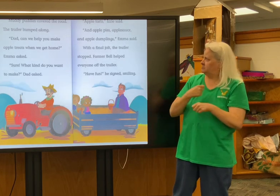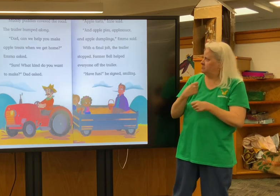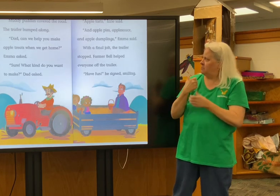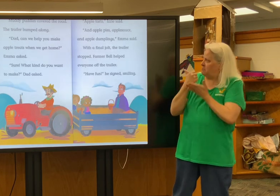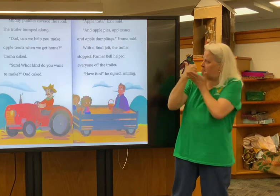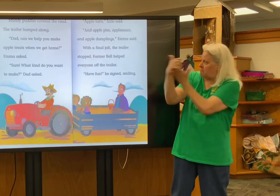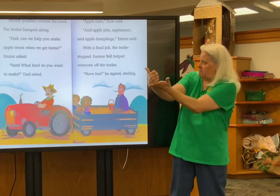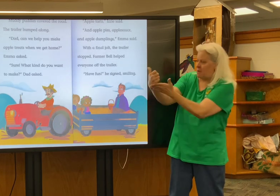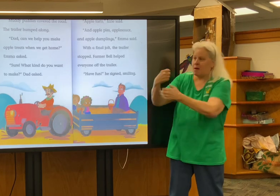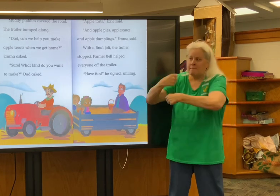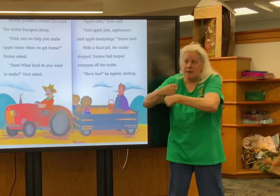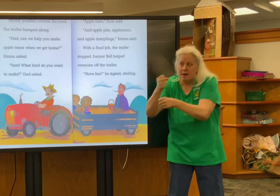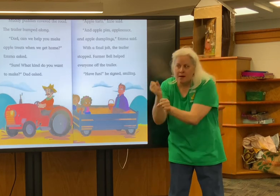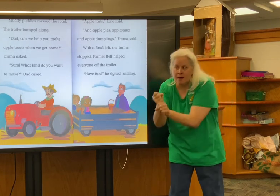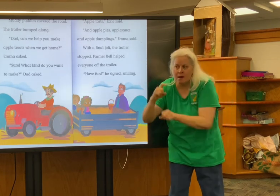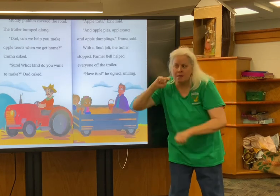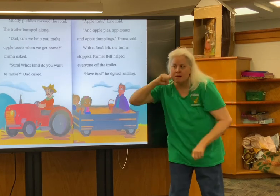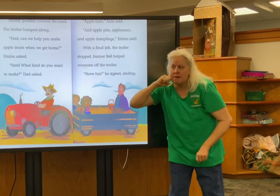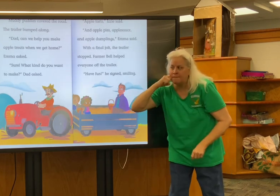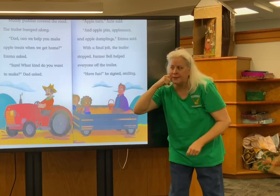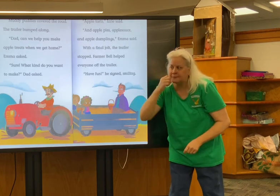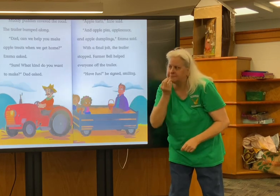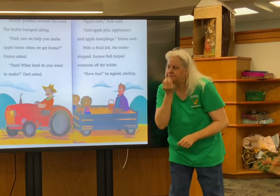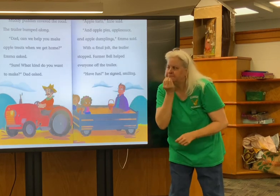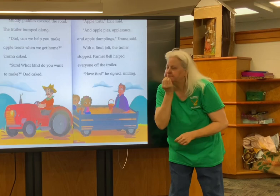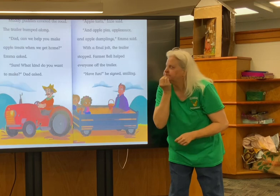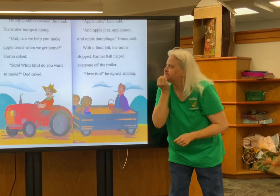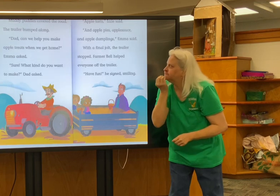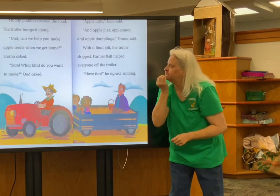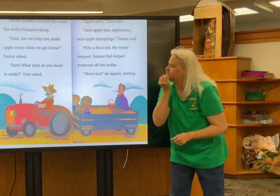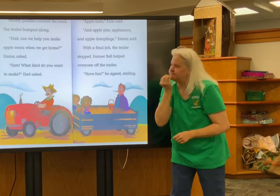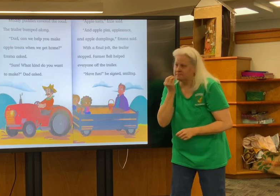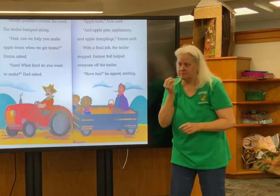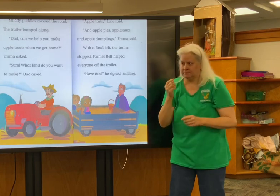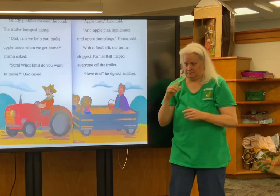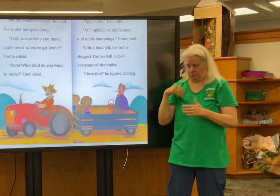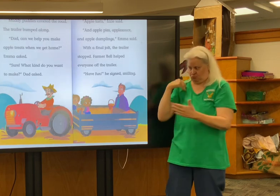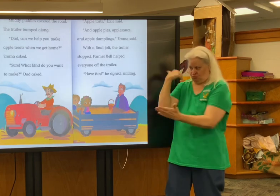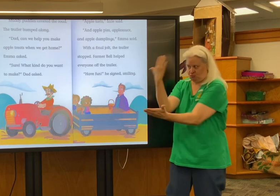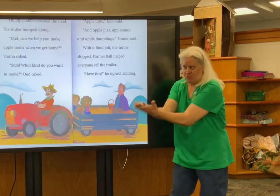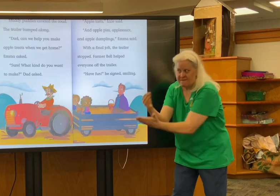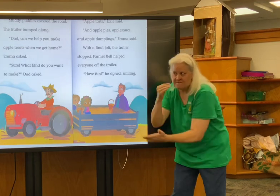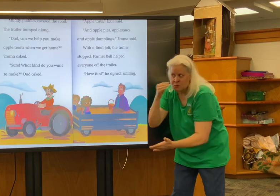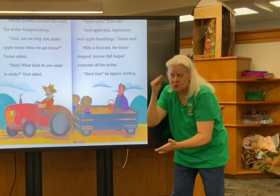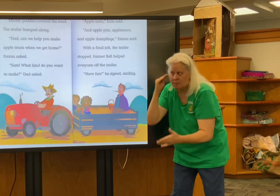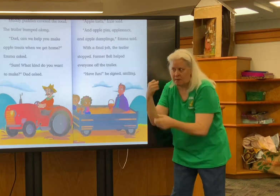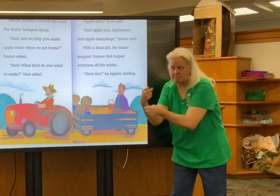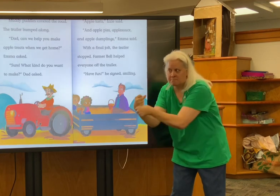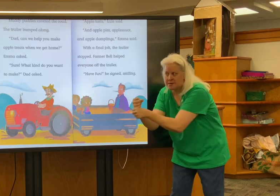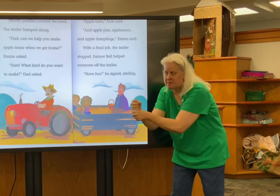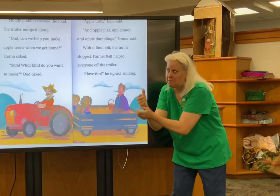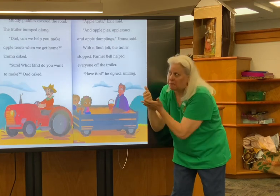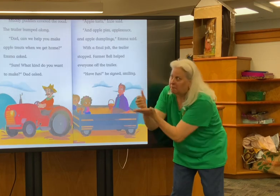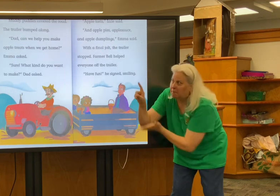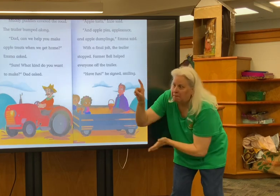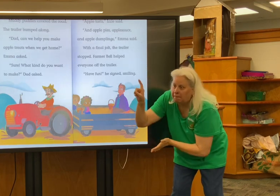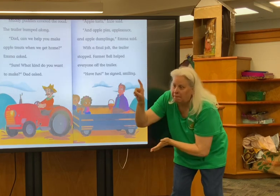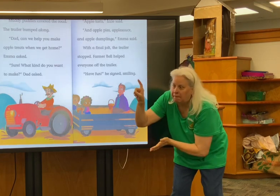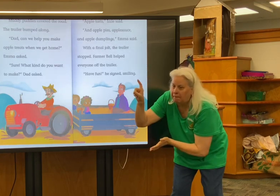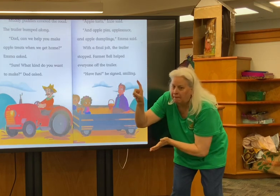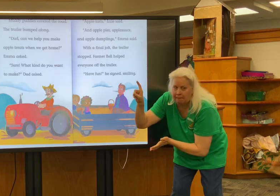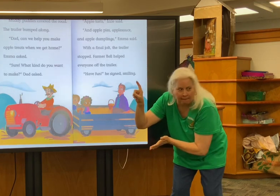"Dad, can we help you make apple treats when we get home?" Emma asked.